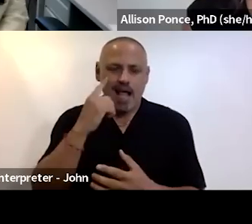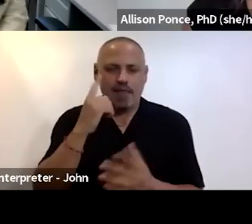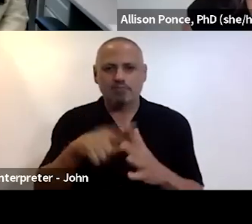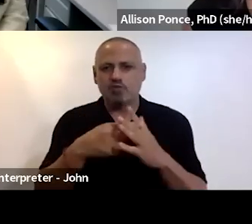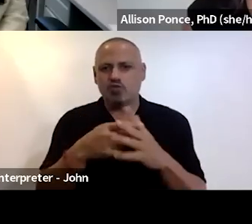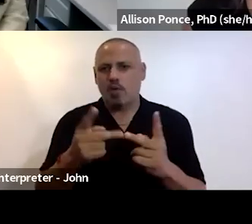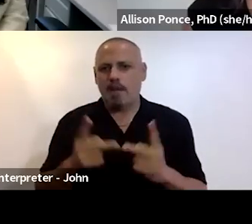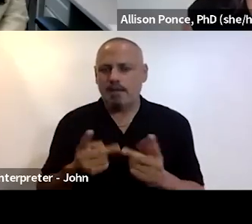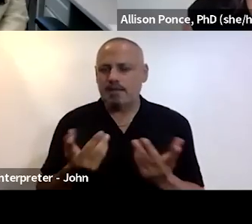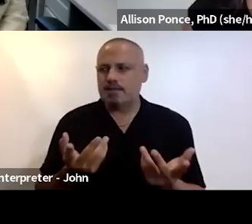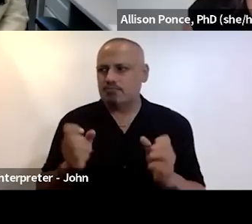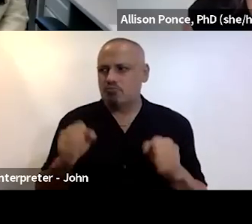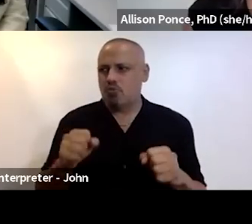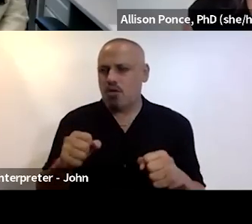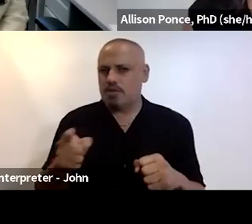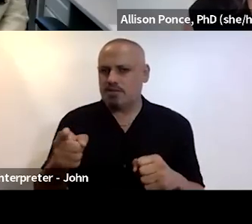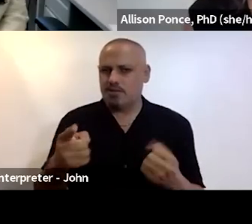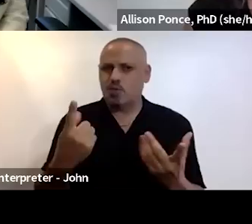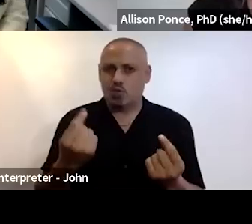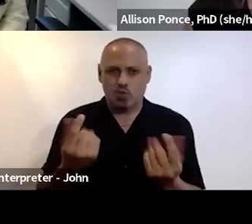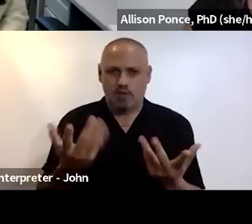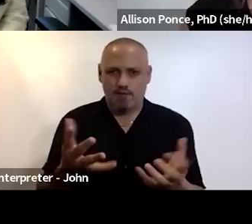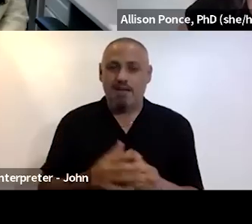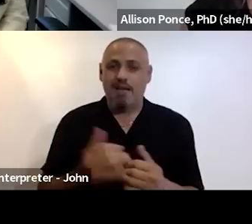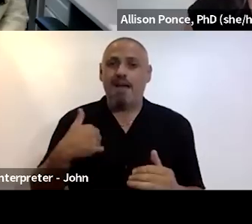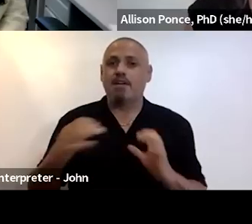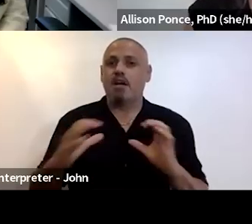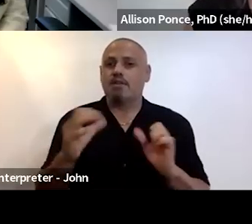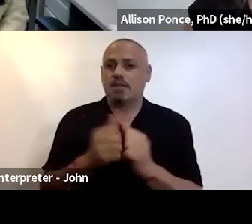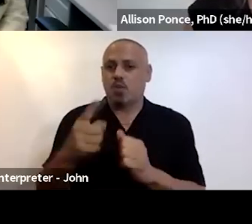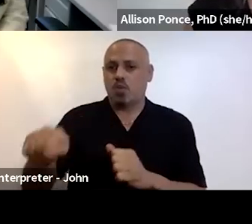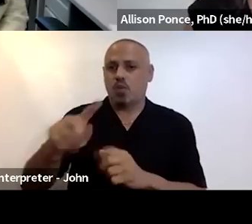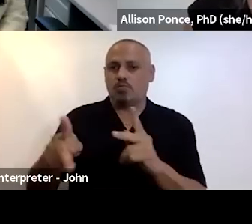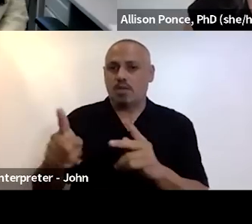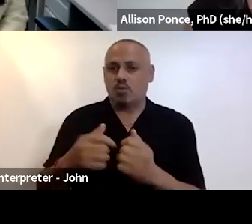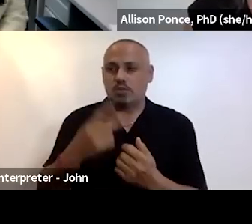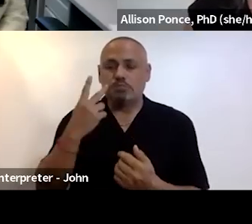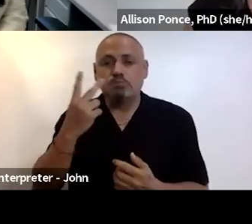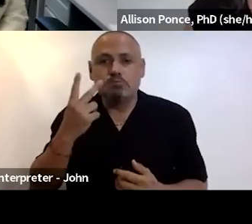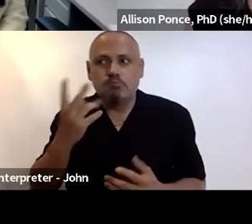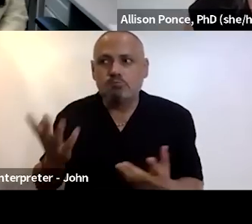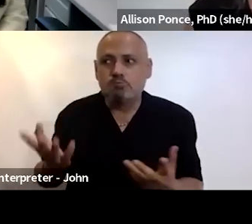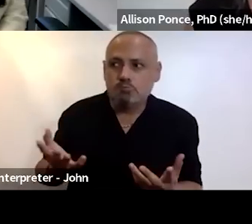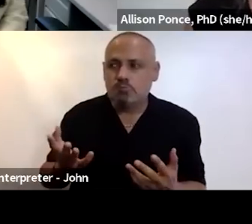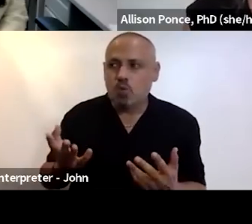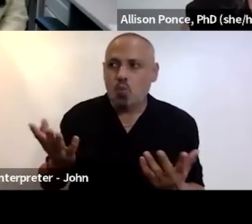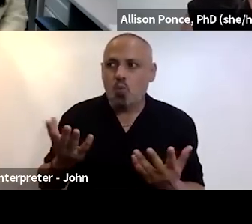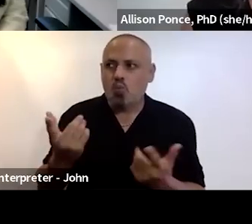is probably what y'all are doing, which is having conversations with those folks just to see what it is that they're willing to do